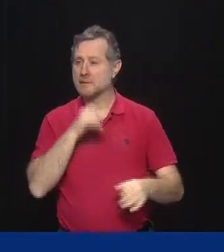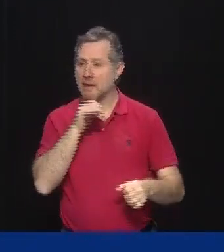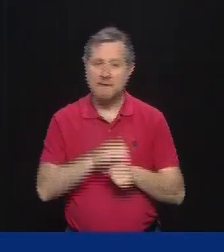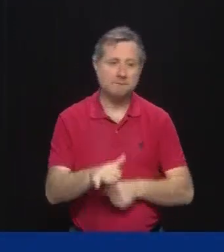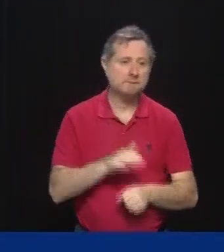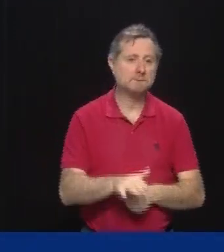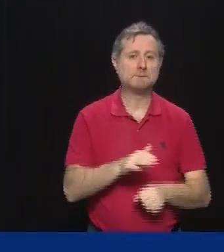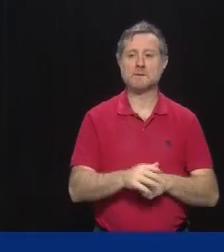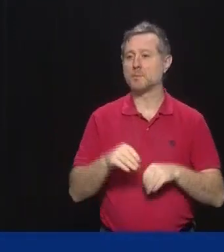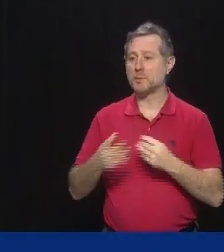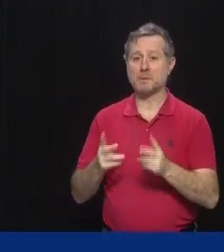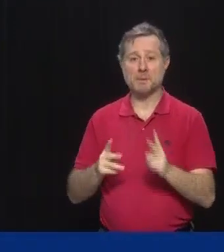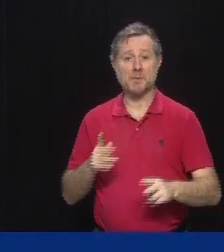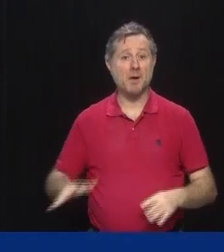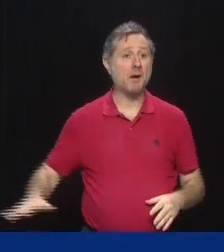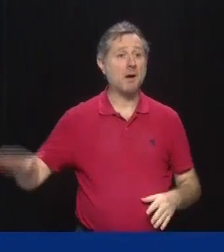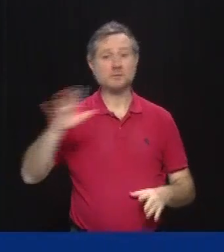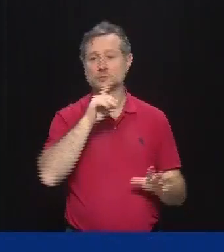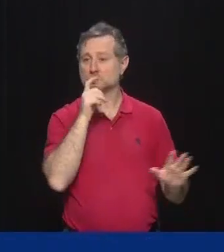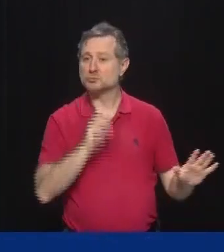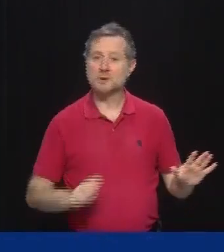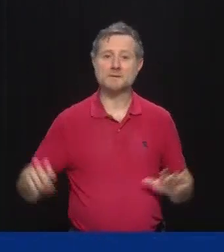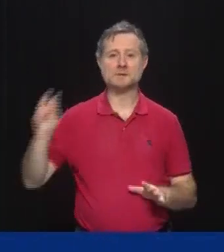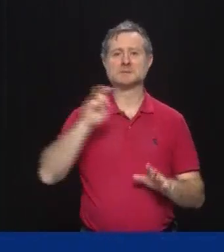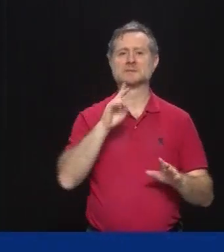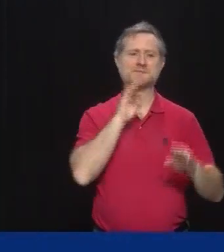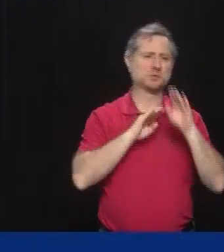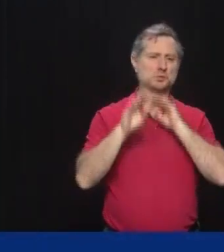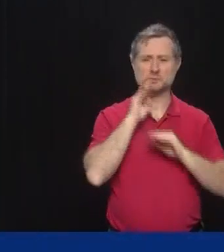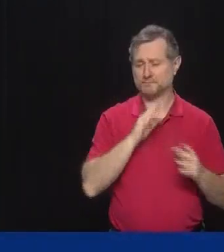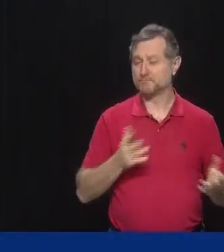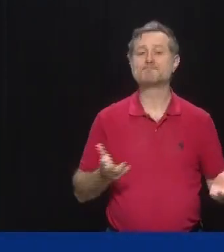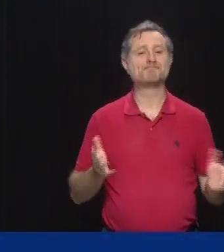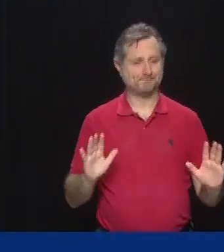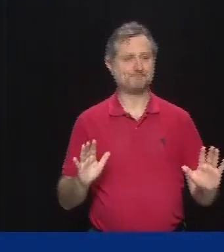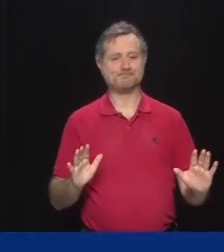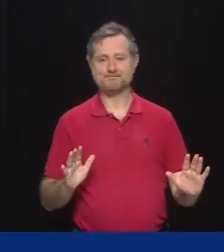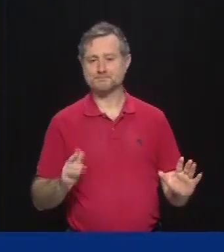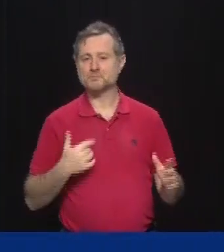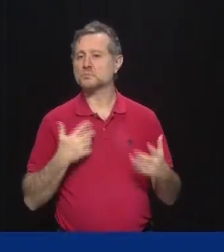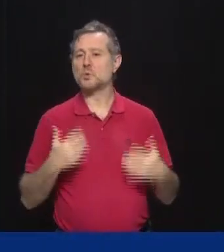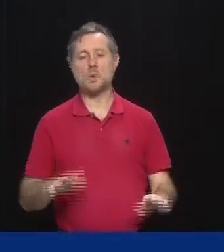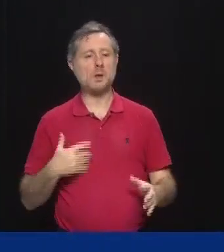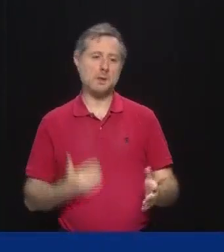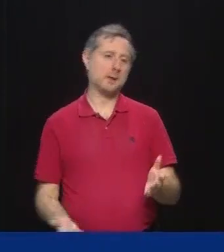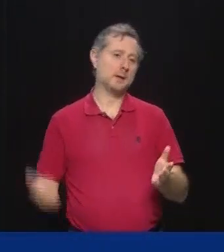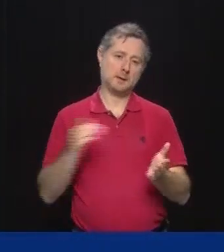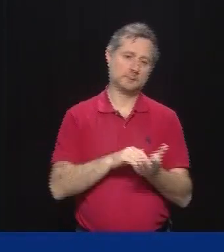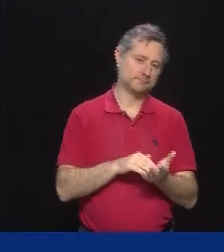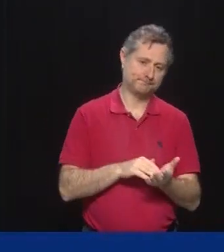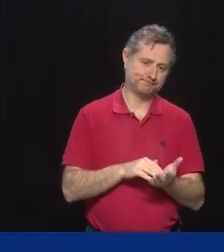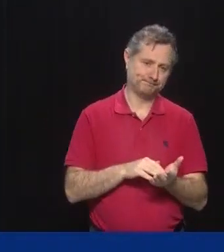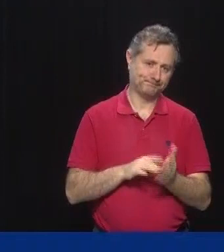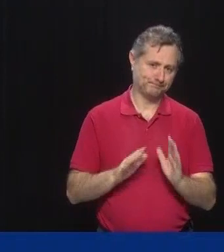THE VACCINE. THE SUPPLIES WERE IN SHORT SUPPLY. PEOPLE WERE TRAVELING ALL OVER